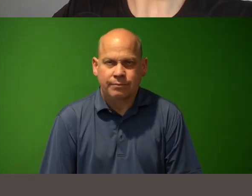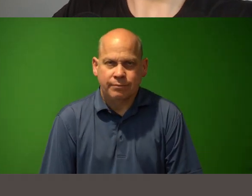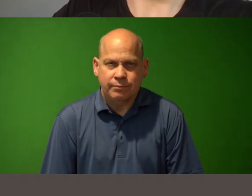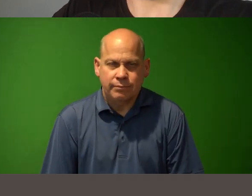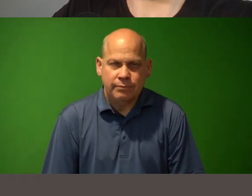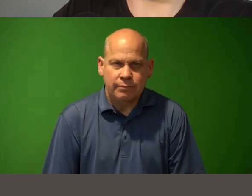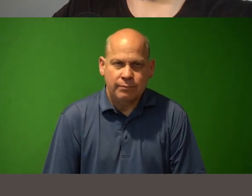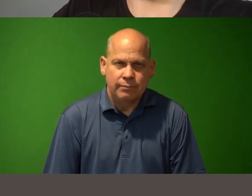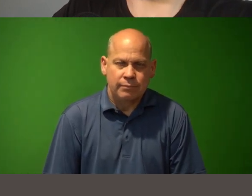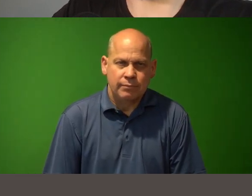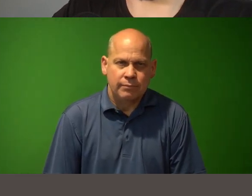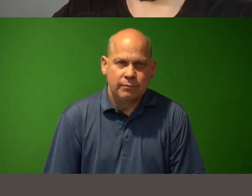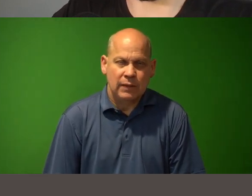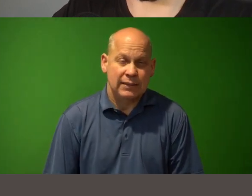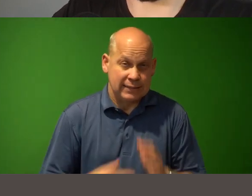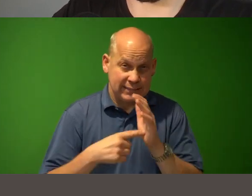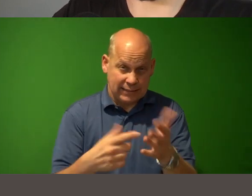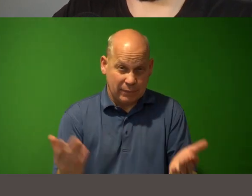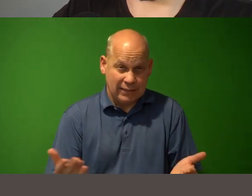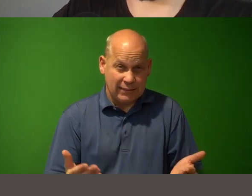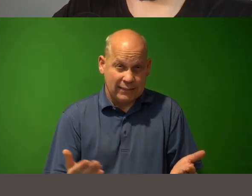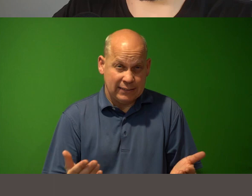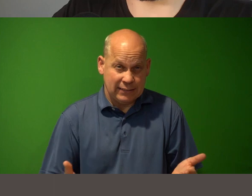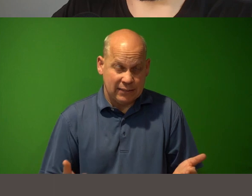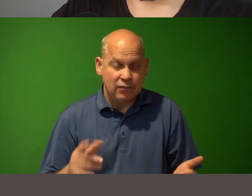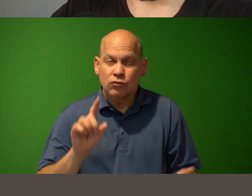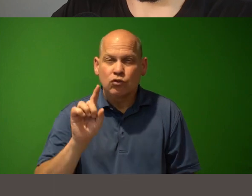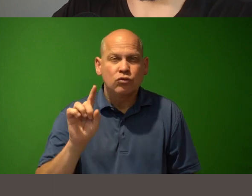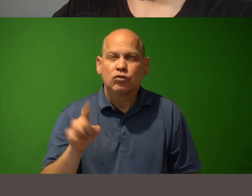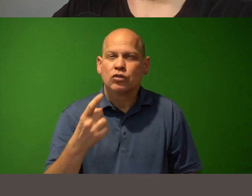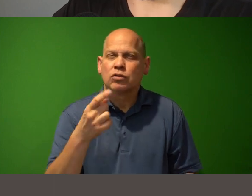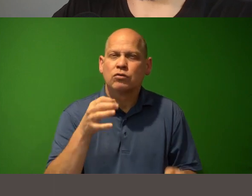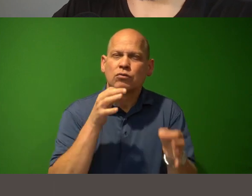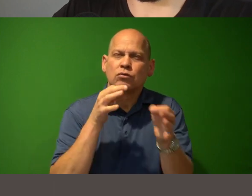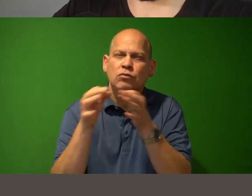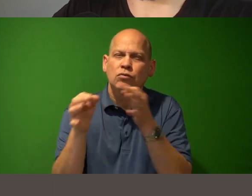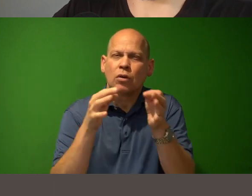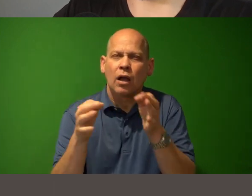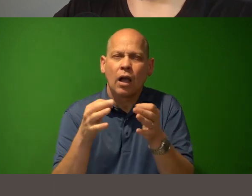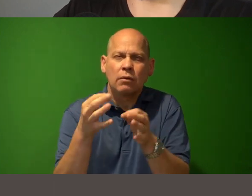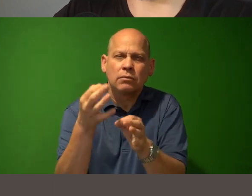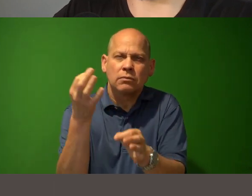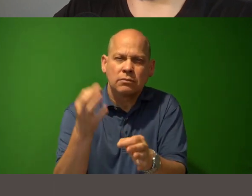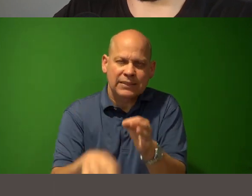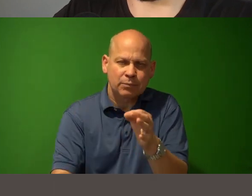The example here is just describing a simple low.